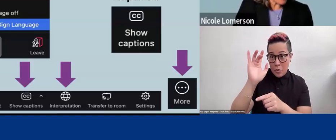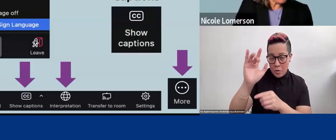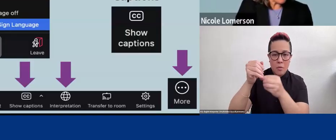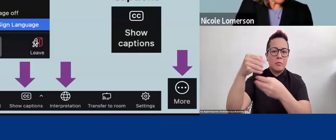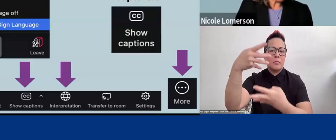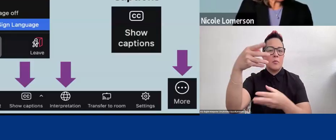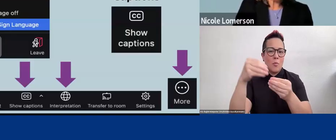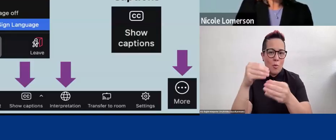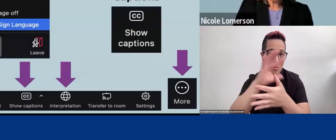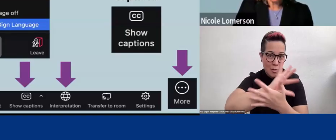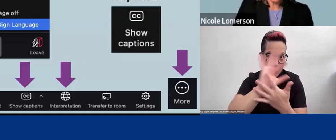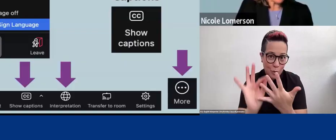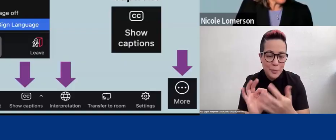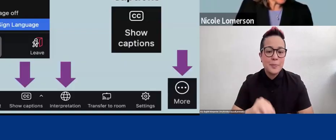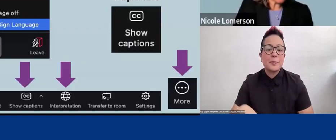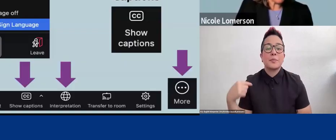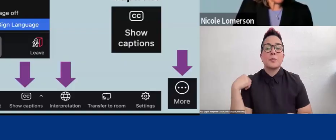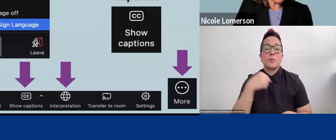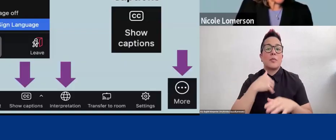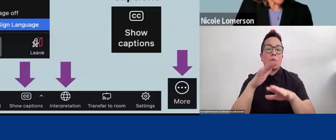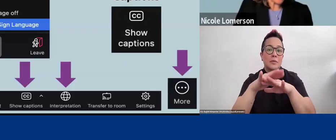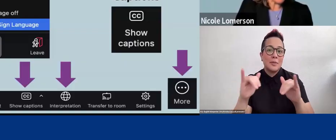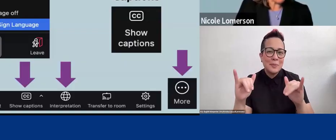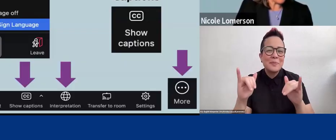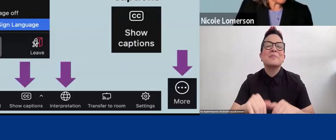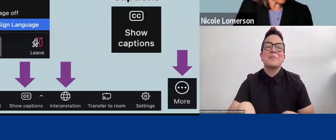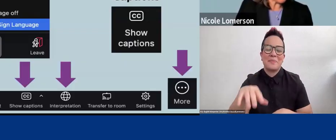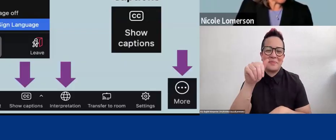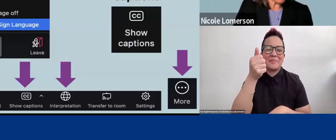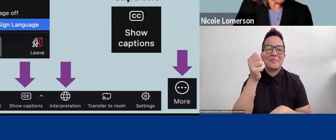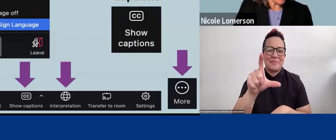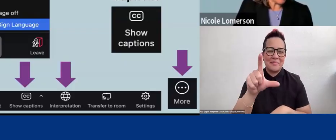We have simultaneous American Sign Language interpretation